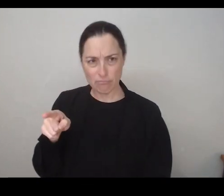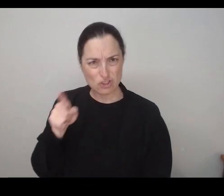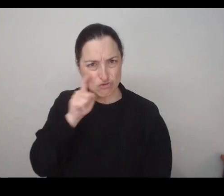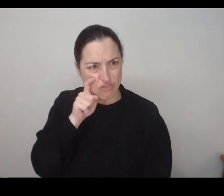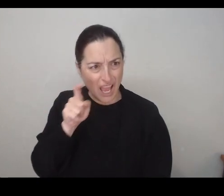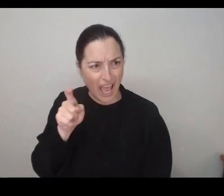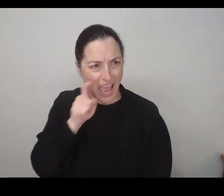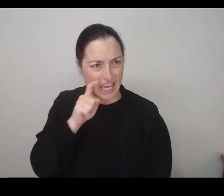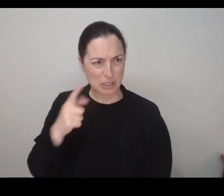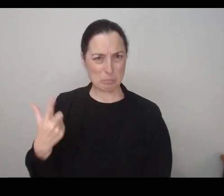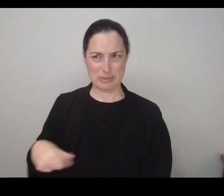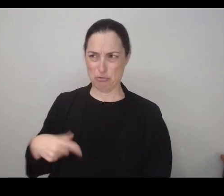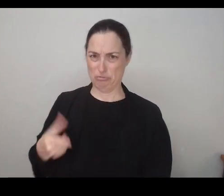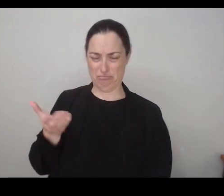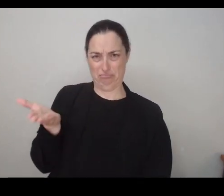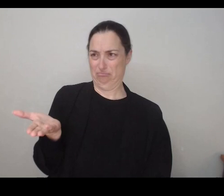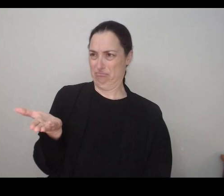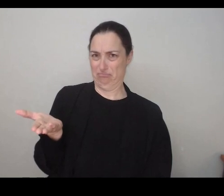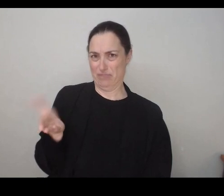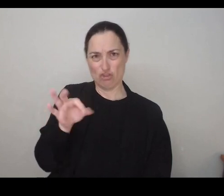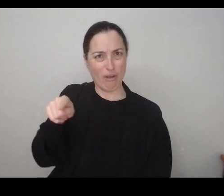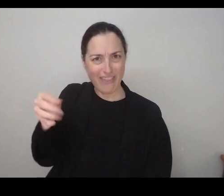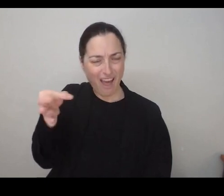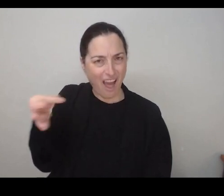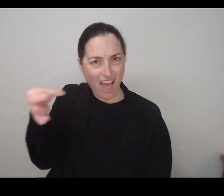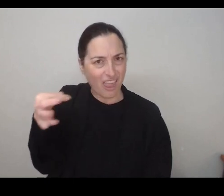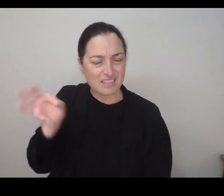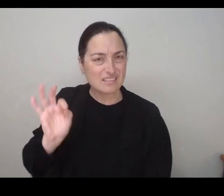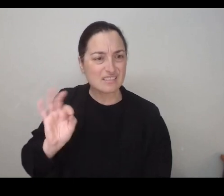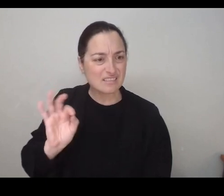it's not exactly the Marquesas, it's a painting made, we don't know where